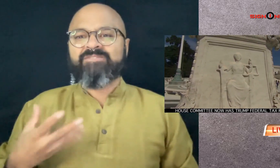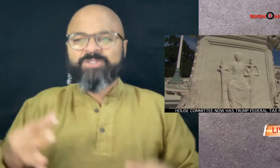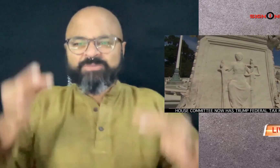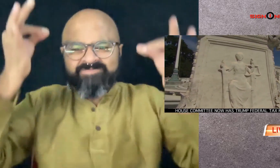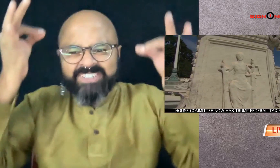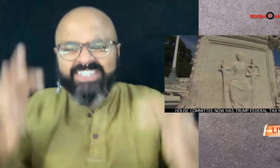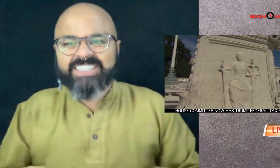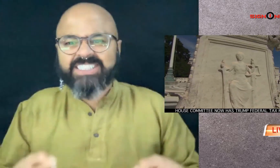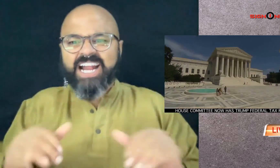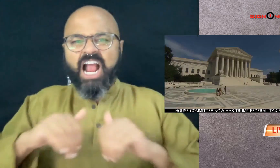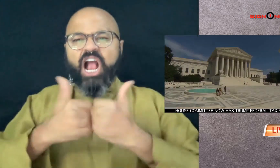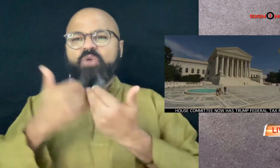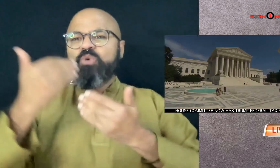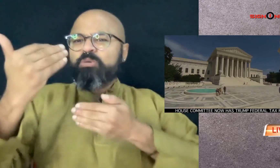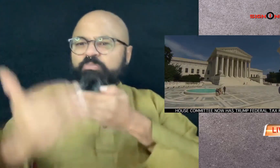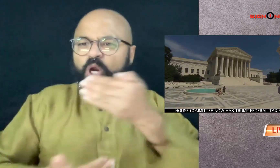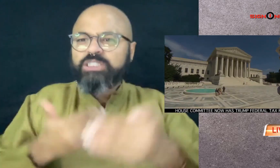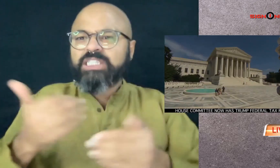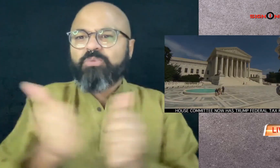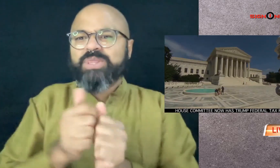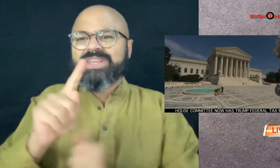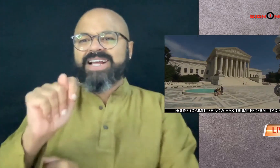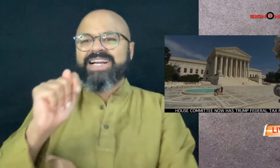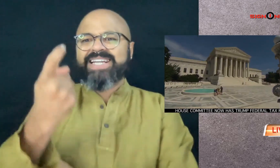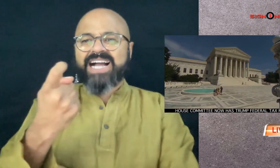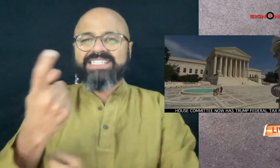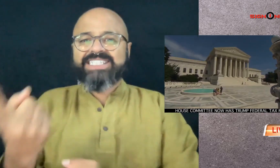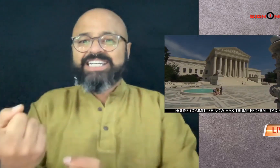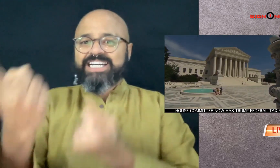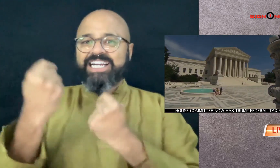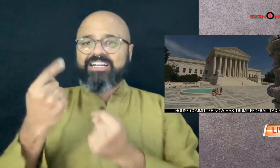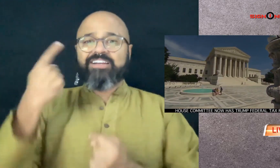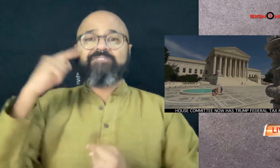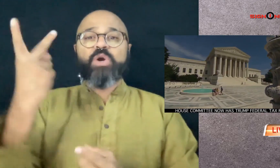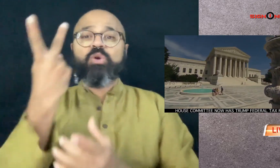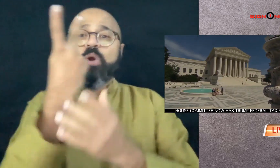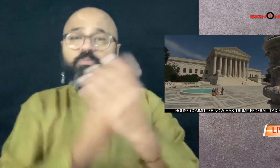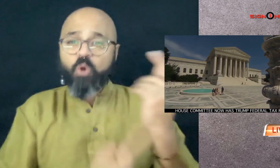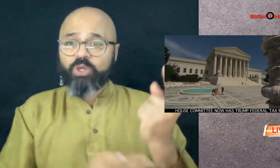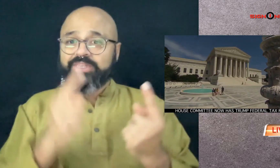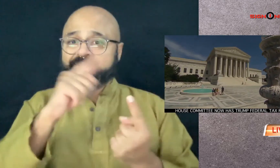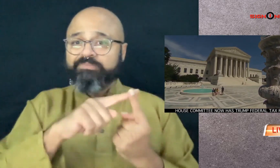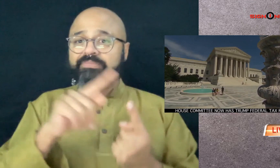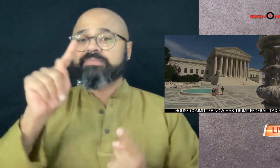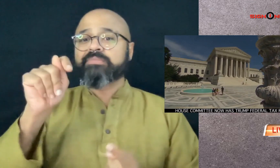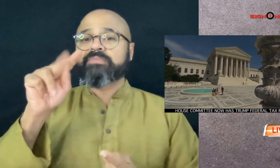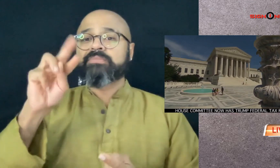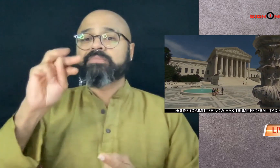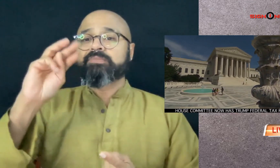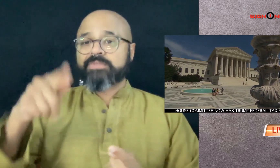now House members have to decide how to proceed with the tax returns for both Trump as well